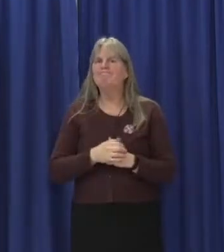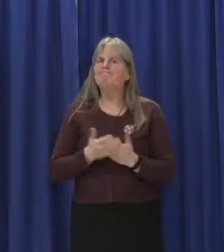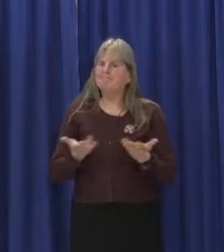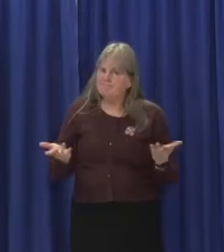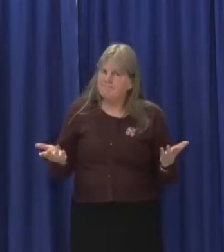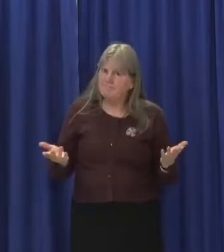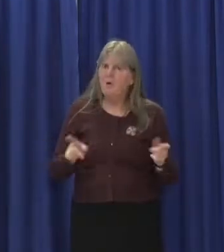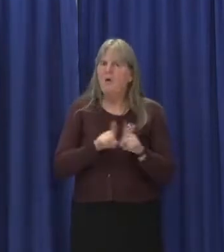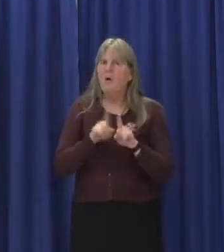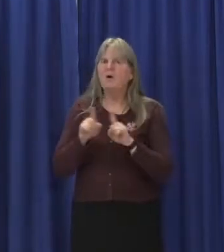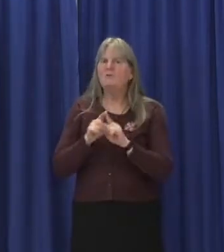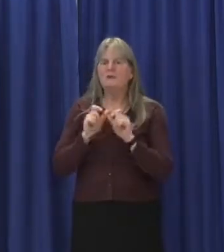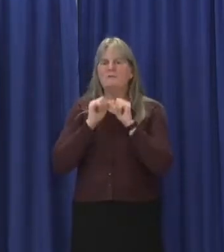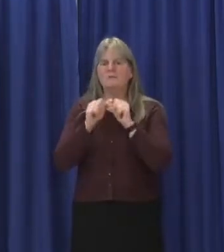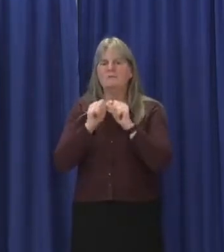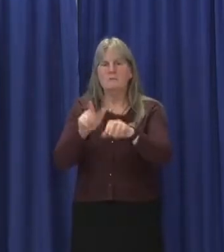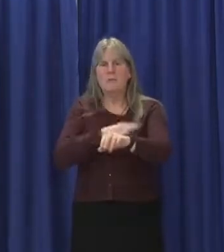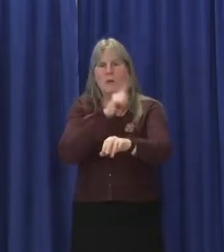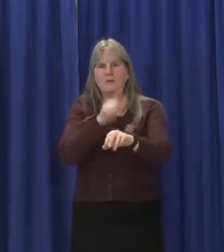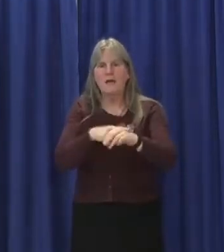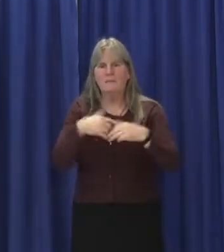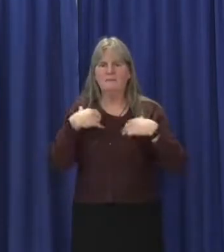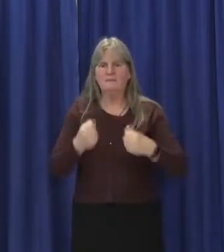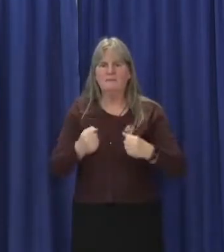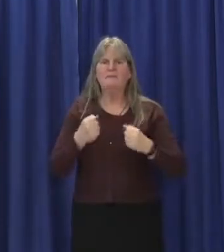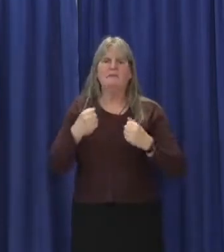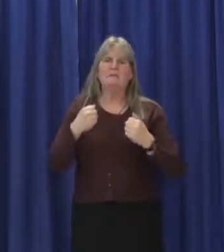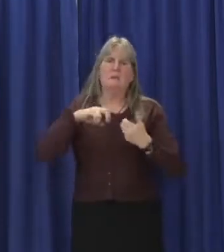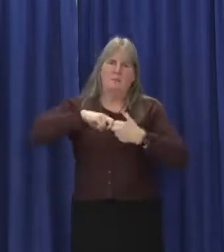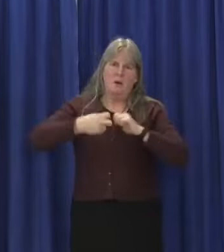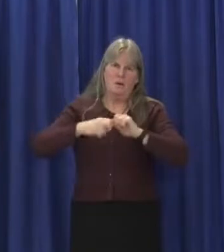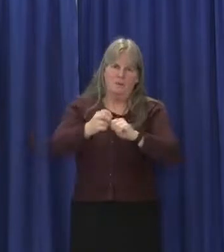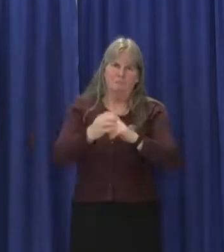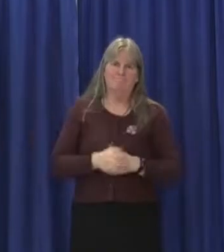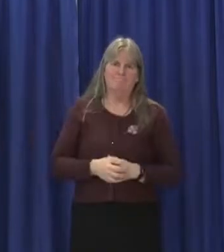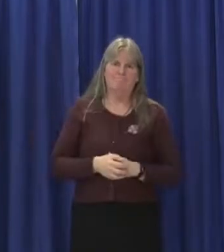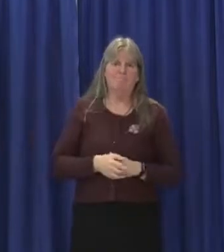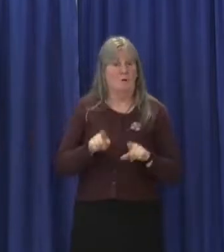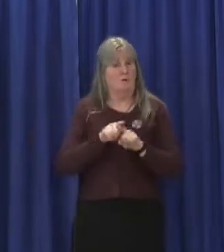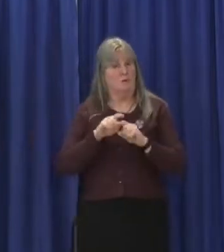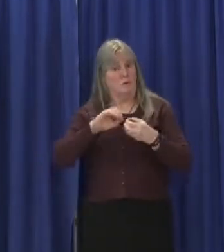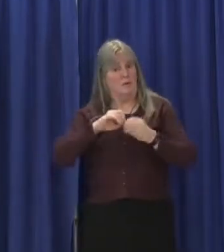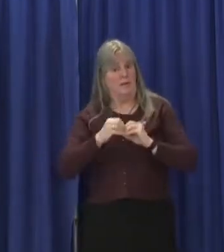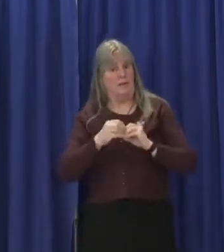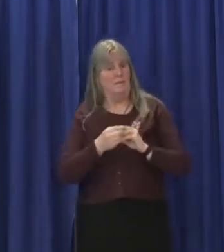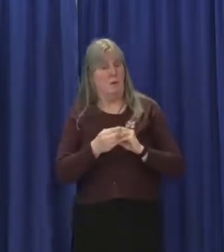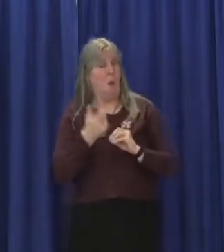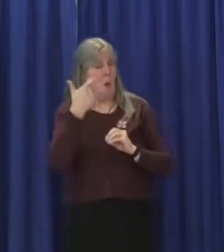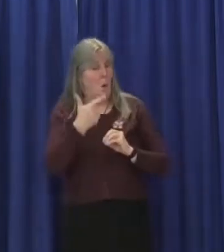also put people at risk. The-- the other thing is the case count, which looks a little bit low today compared